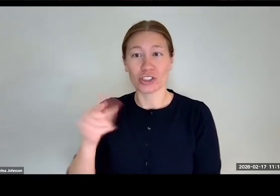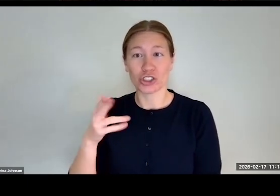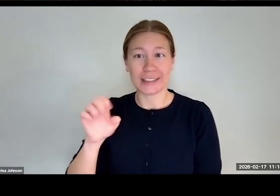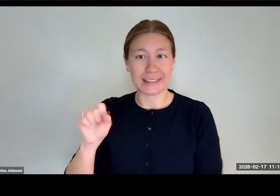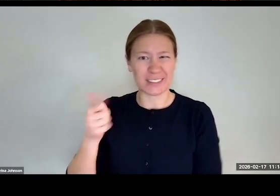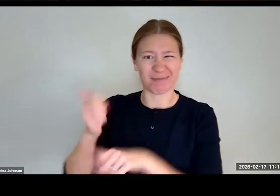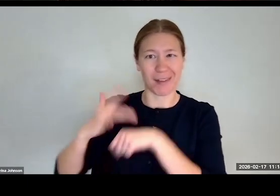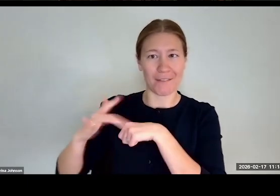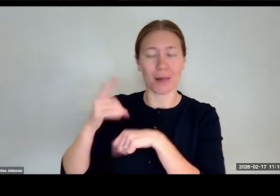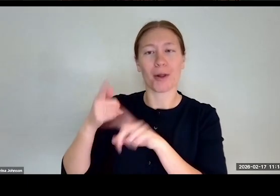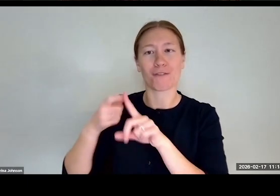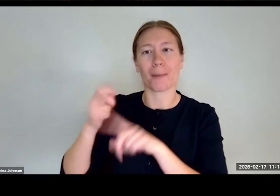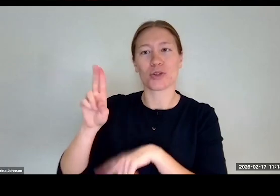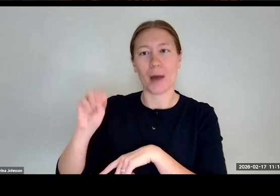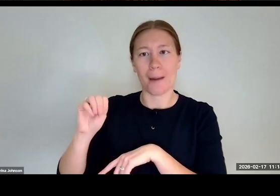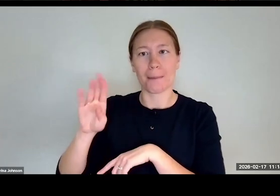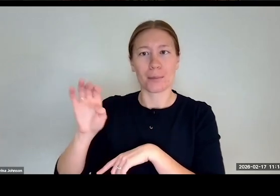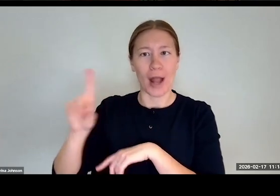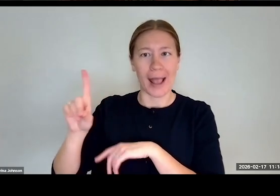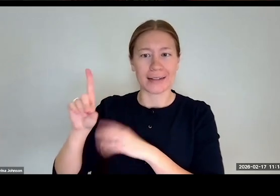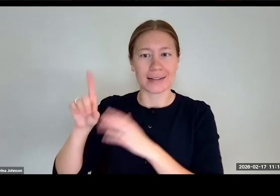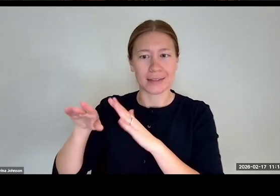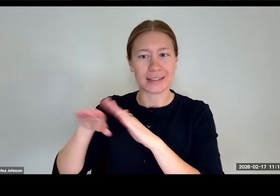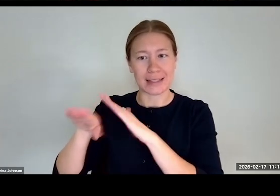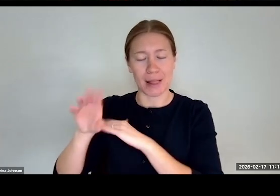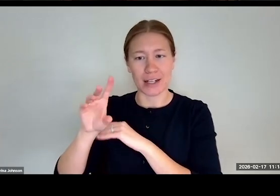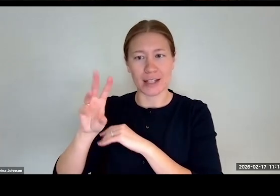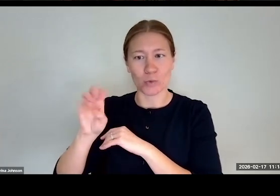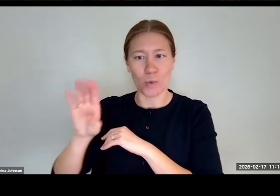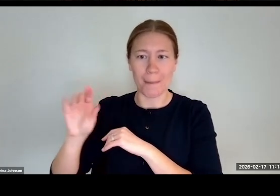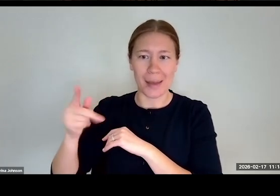and there are combinations for data visualization that have high enough differentiation